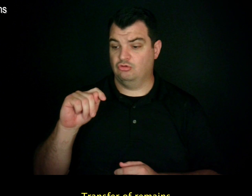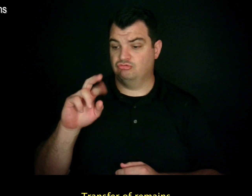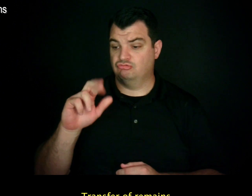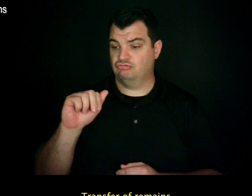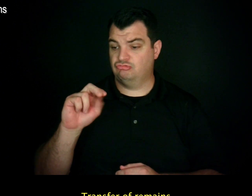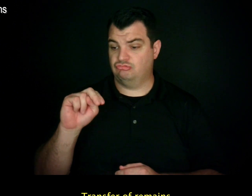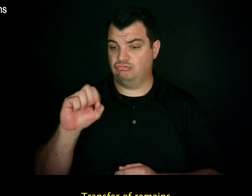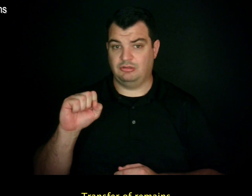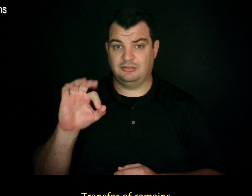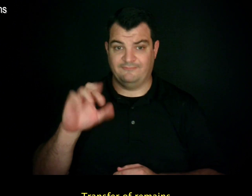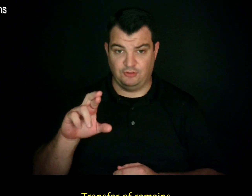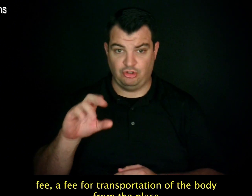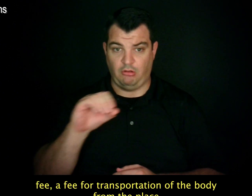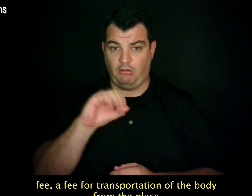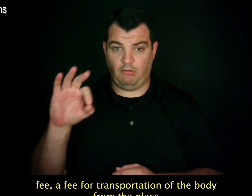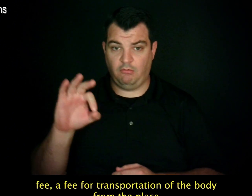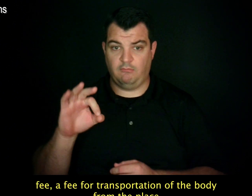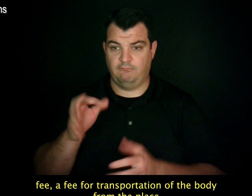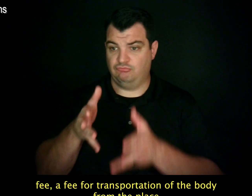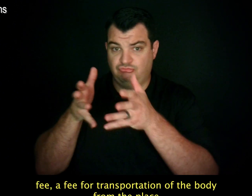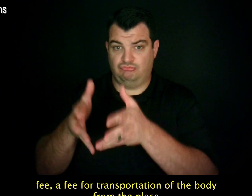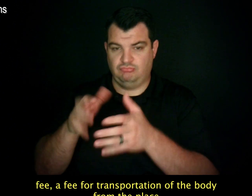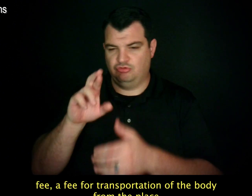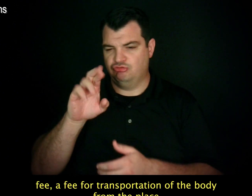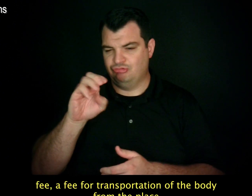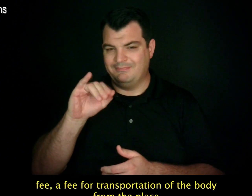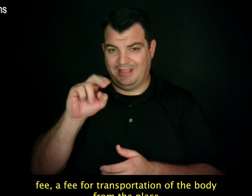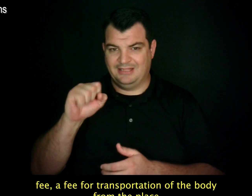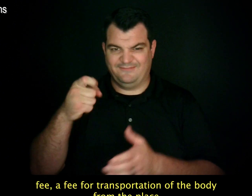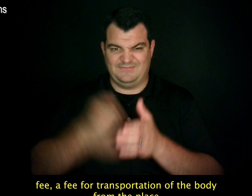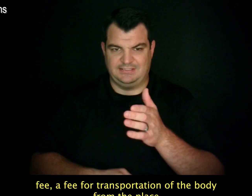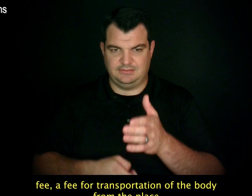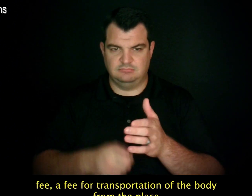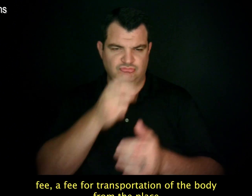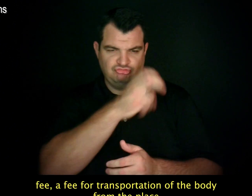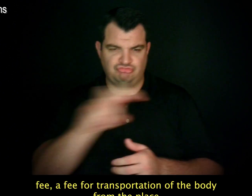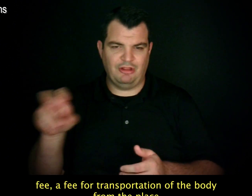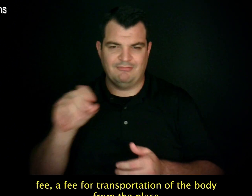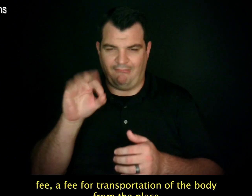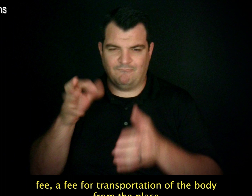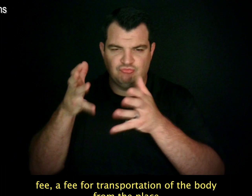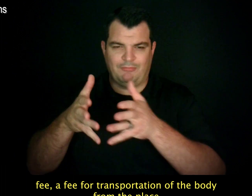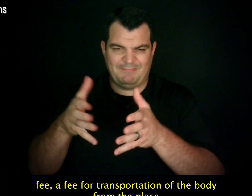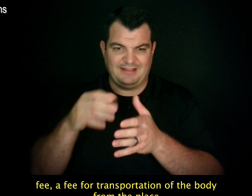Transfer of remains fee, a fee for transportation of the body from the place